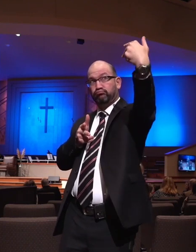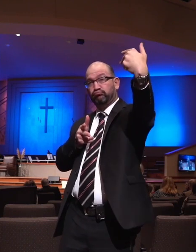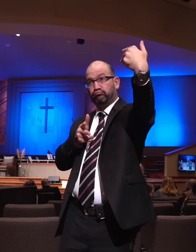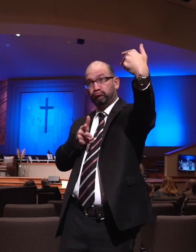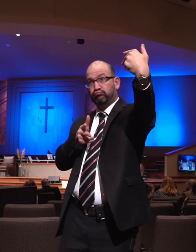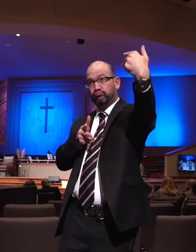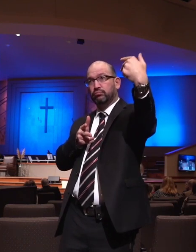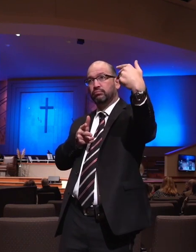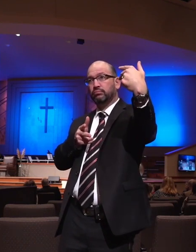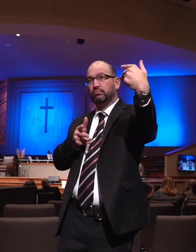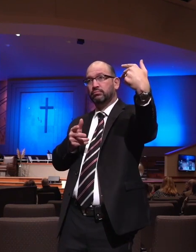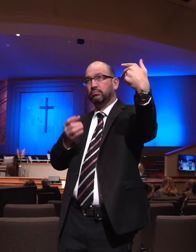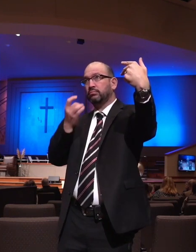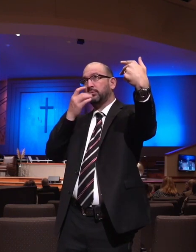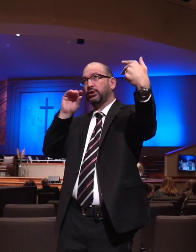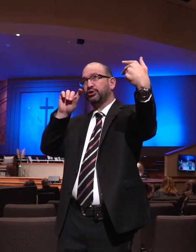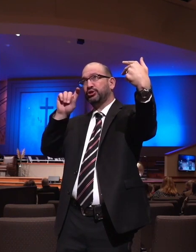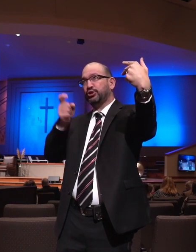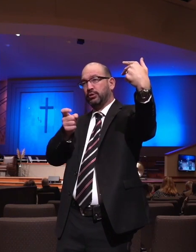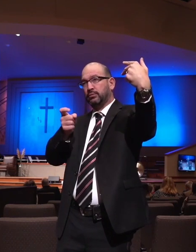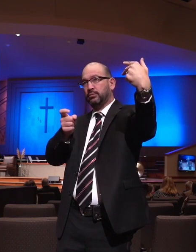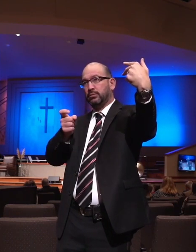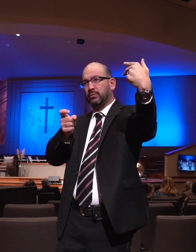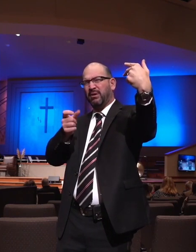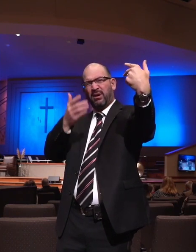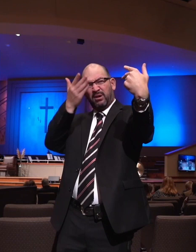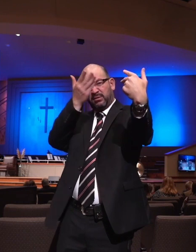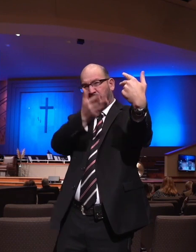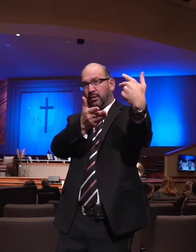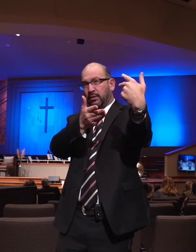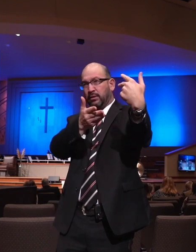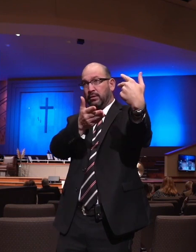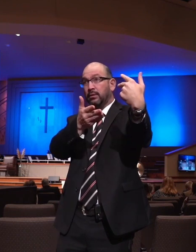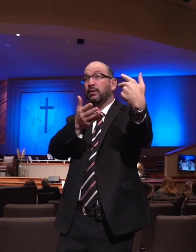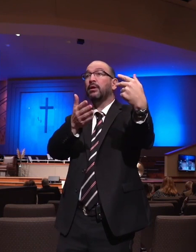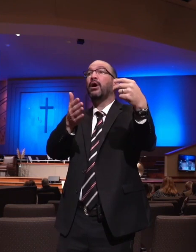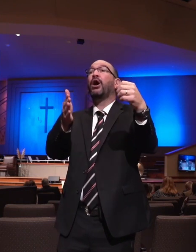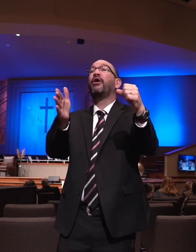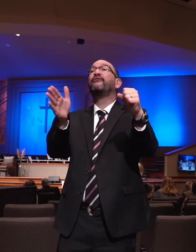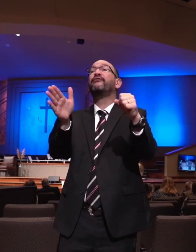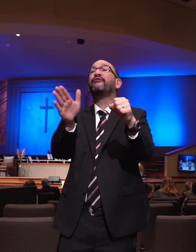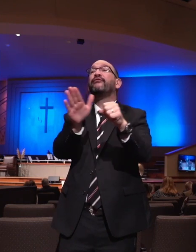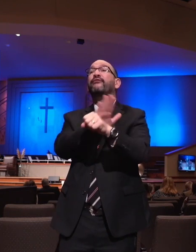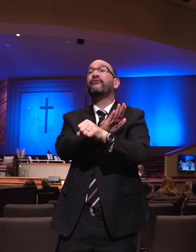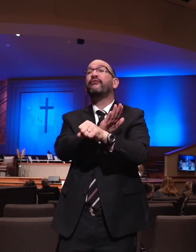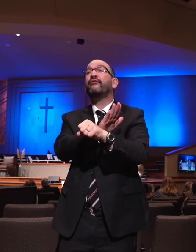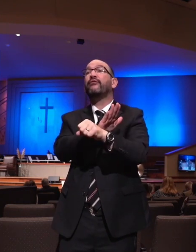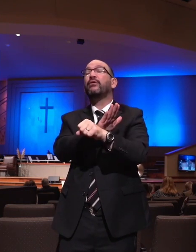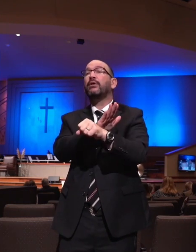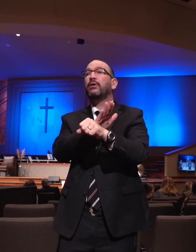and the light changes now this pickup truck is full of plywood sheets